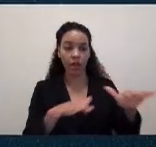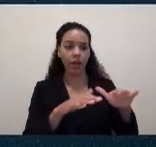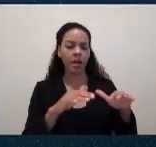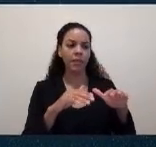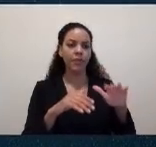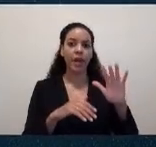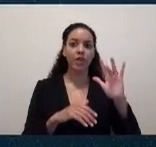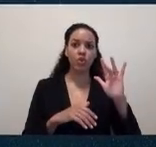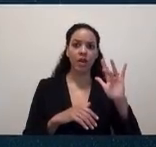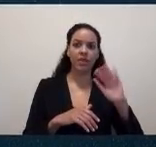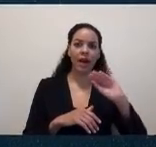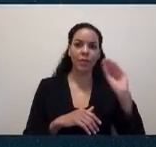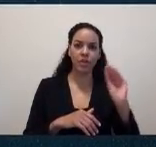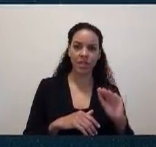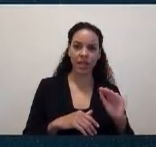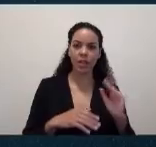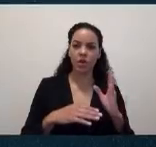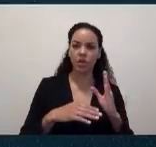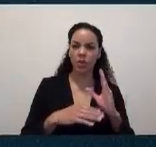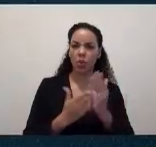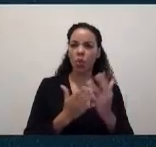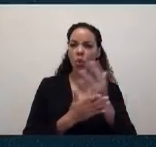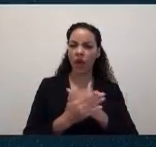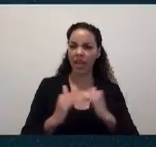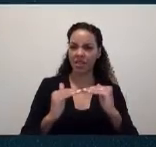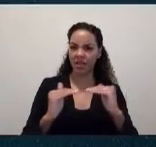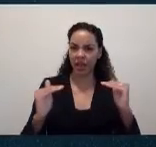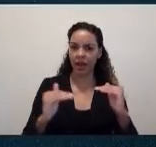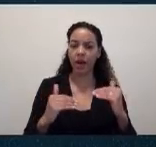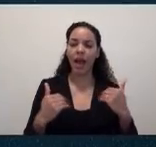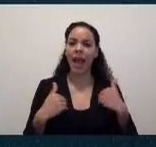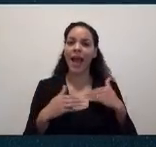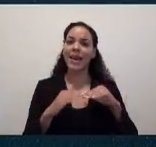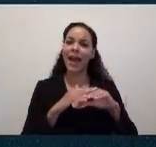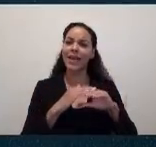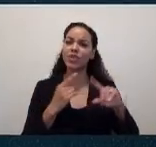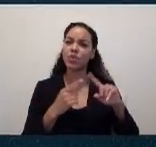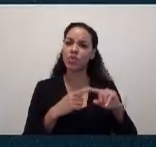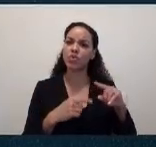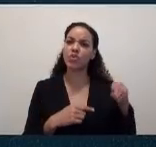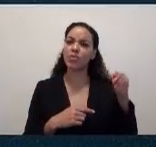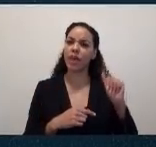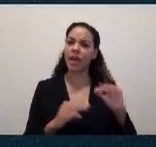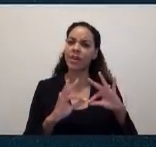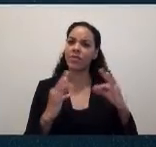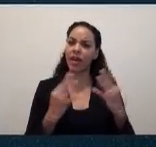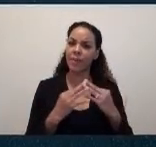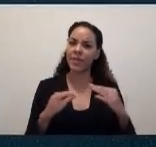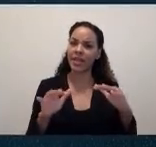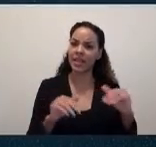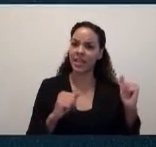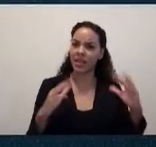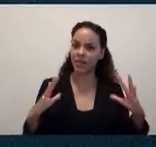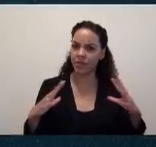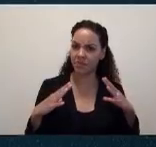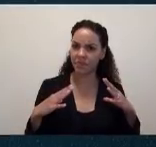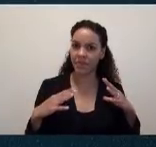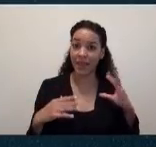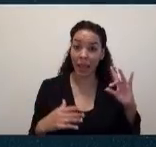had access to paid family leave in 2020. Just 8 percent. New research shows that taking action on policies